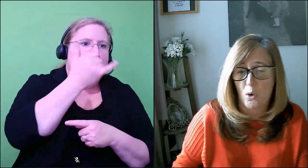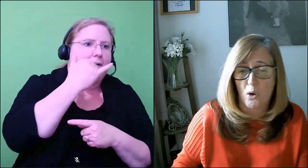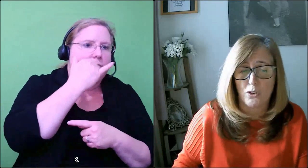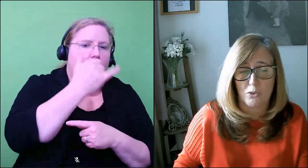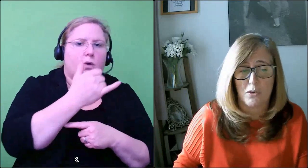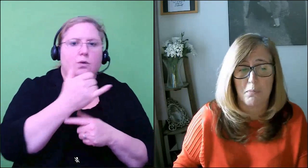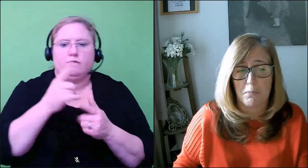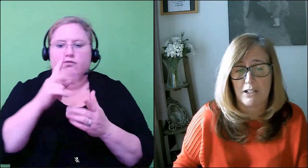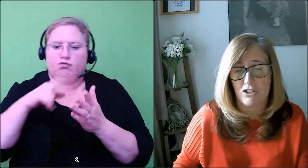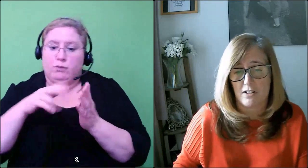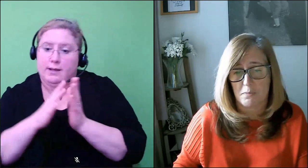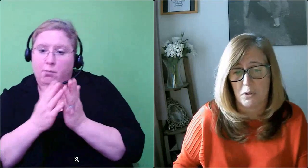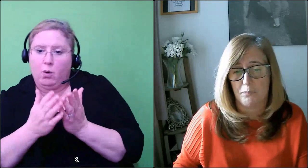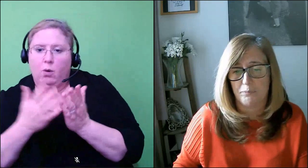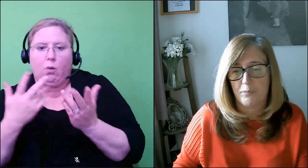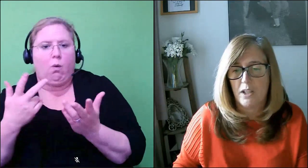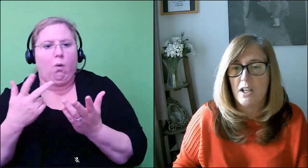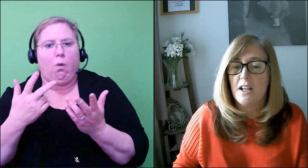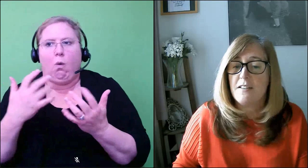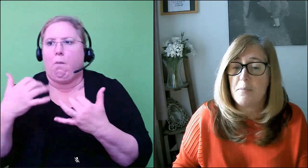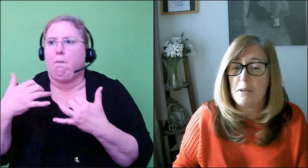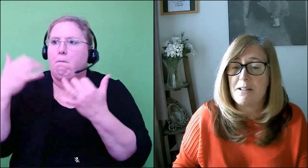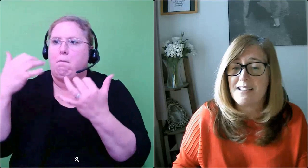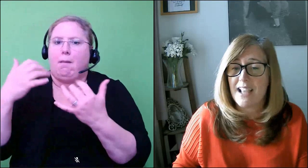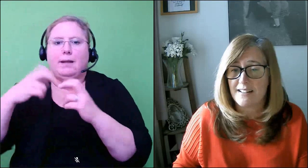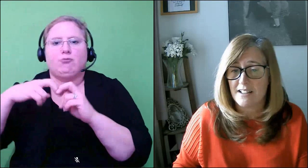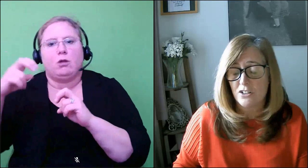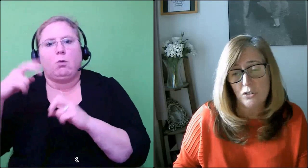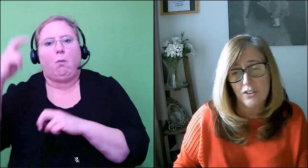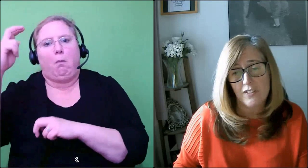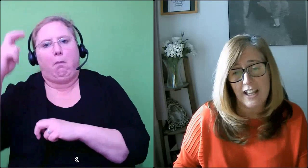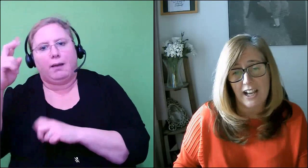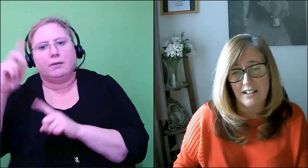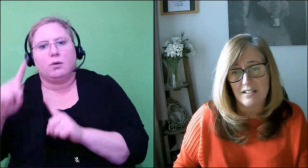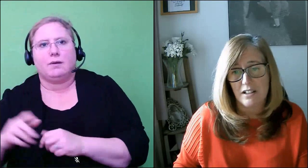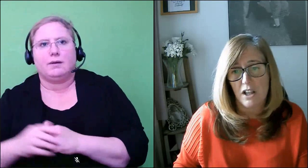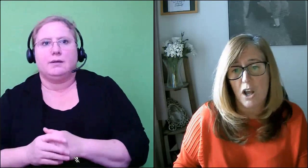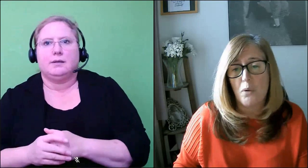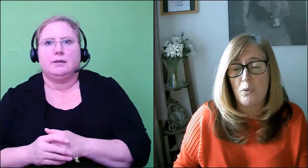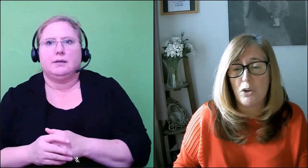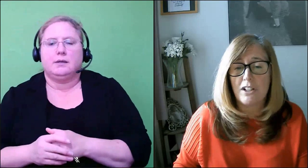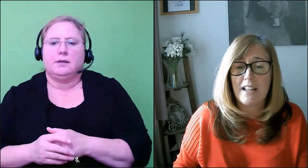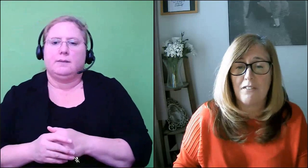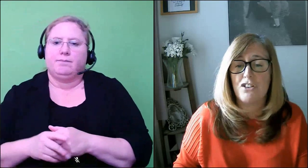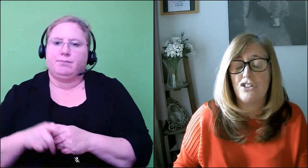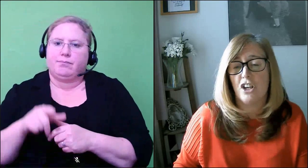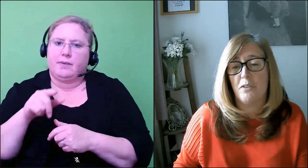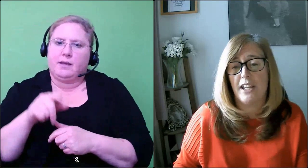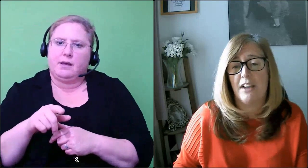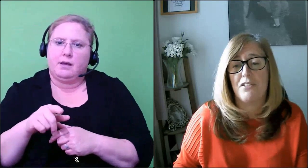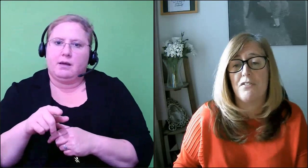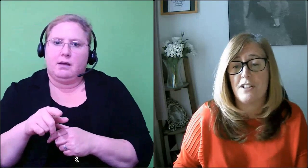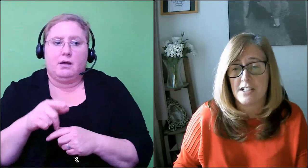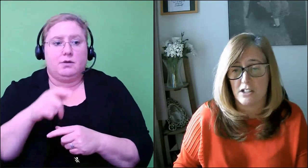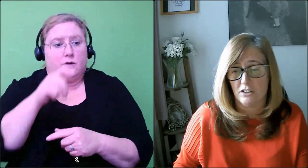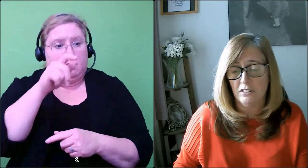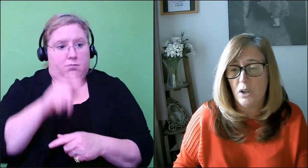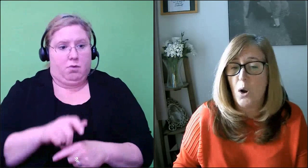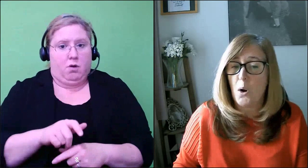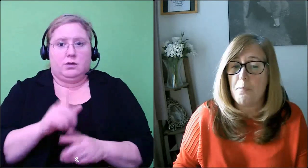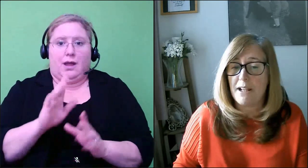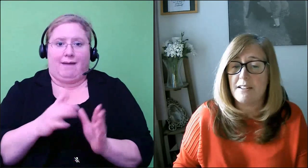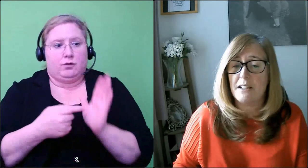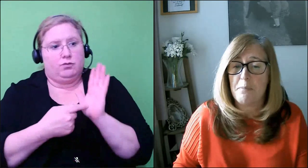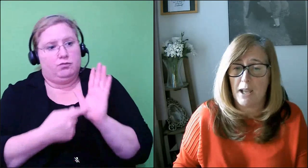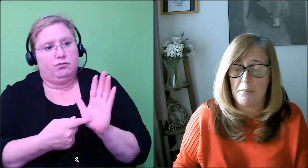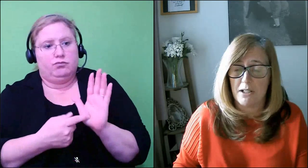To be protected under the act, workers have to show they have a physical or mental impairment